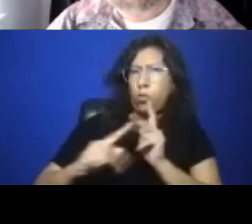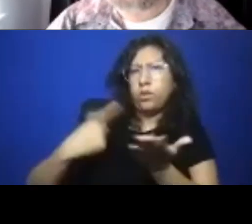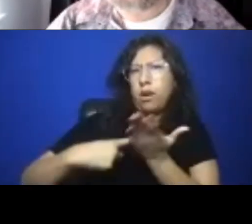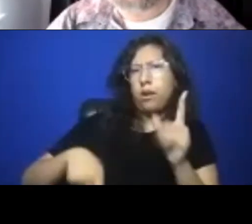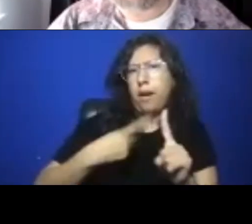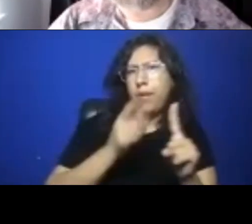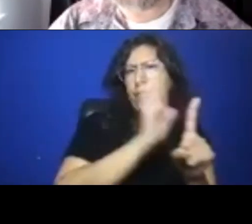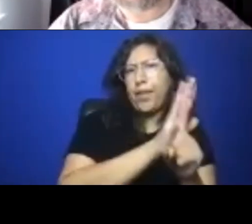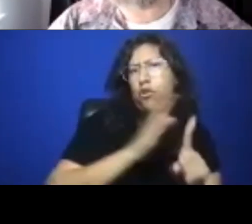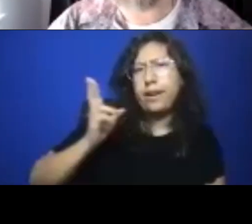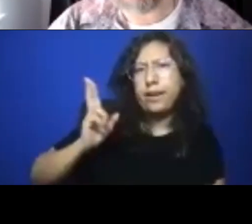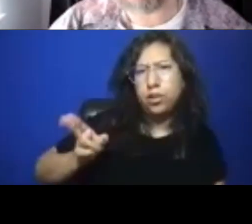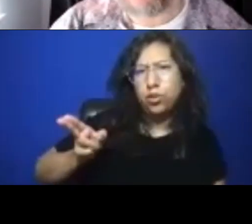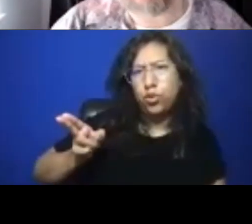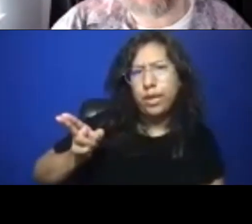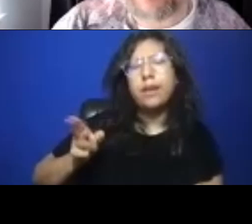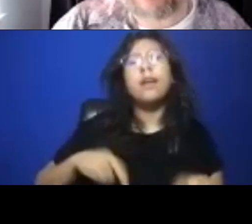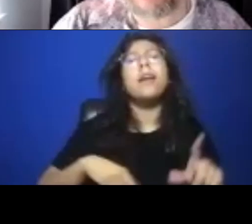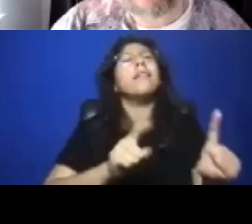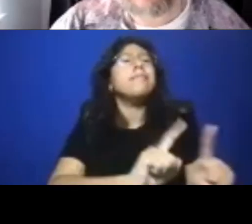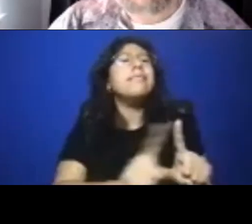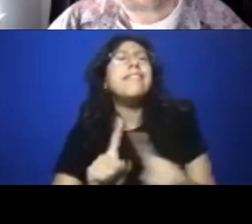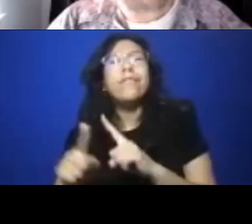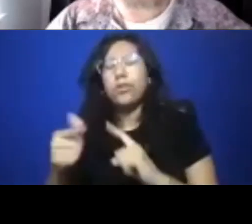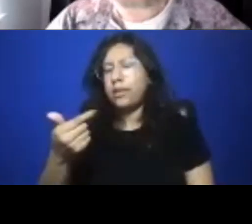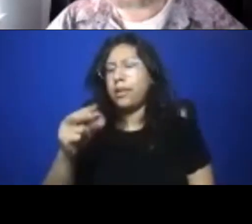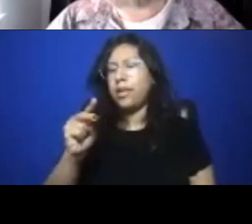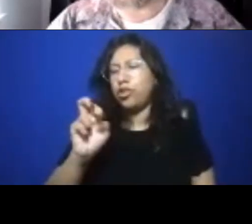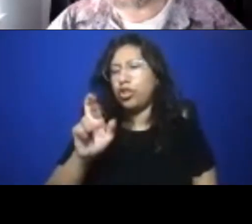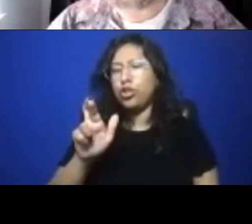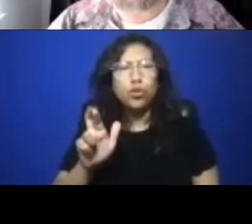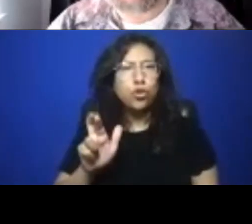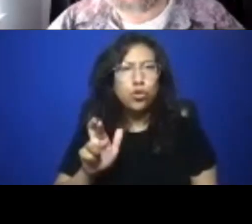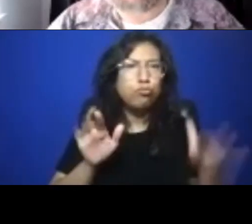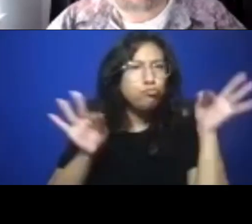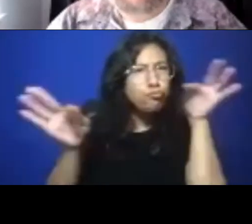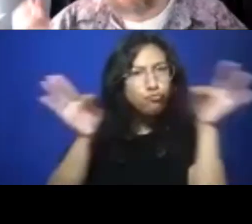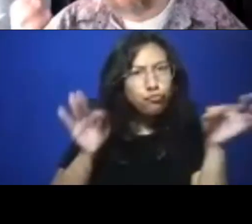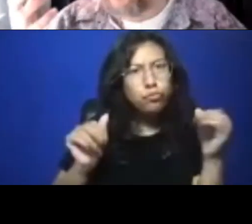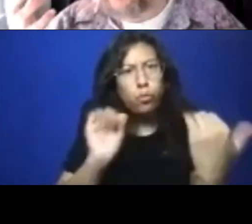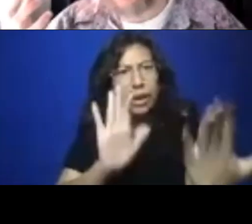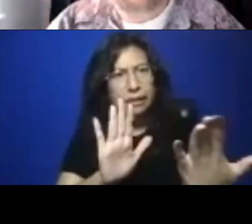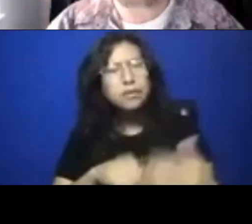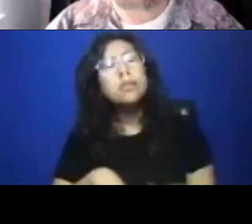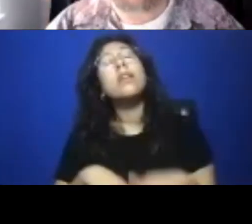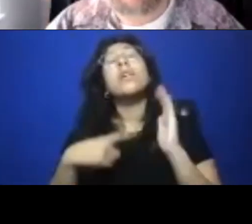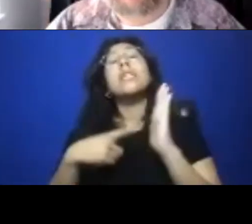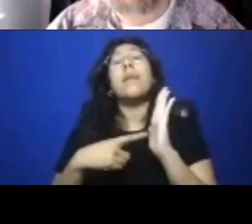in different gendered ways. So for example, someone who's a trans man now